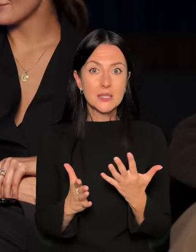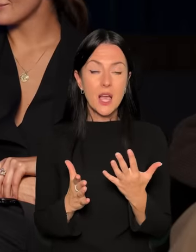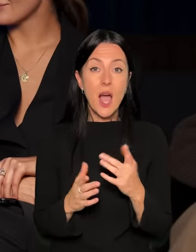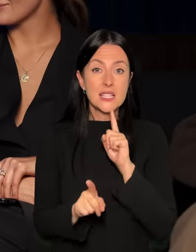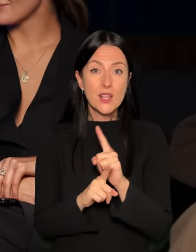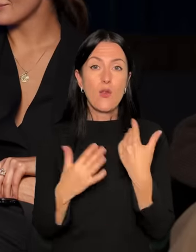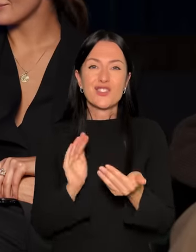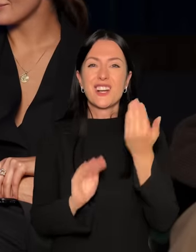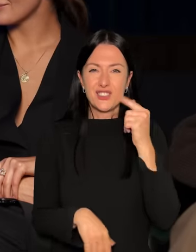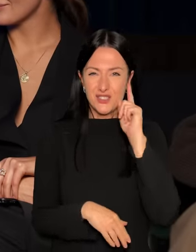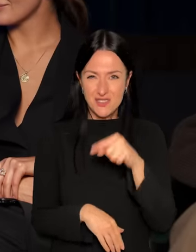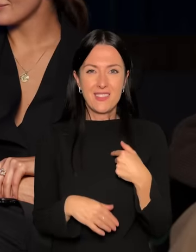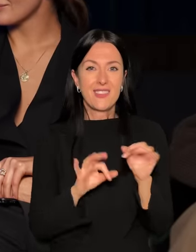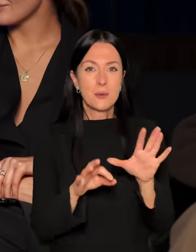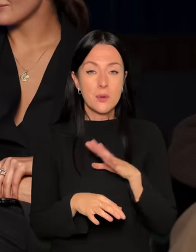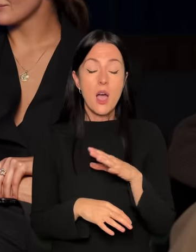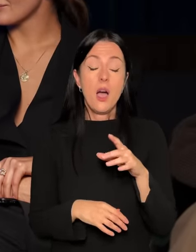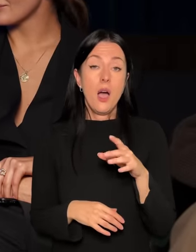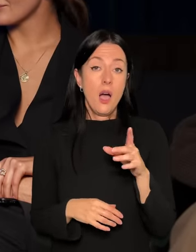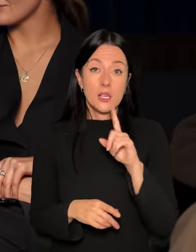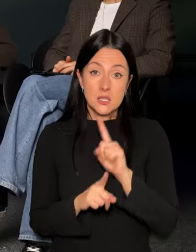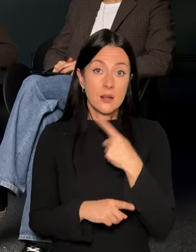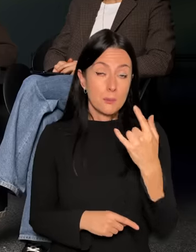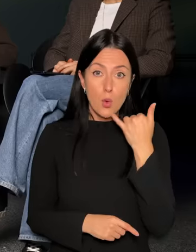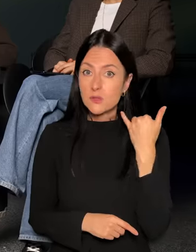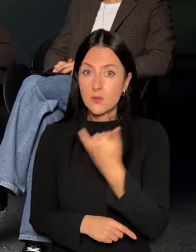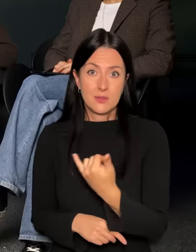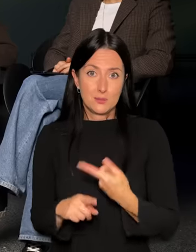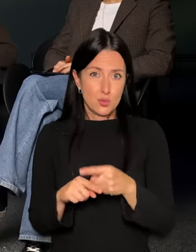Well, she already knew; I told her. She said to call because she will definitely find out.